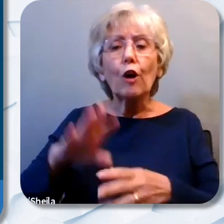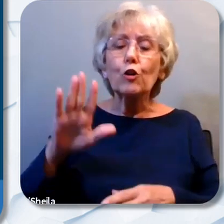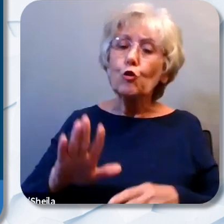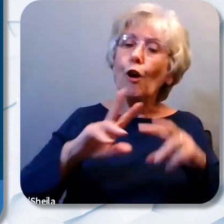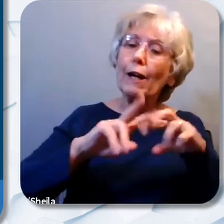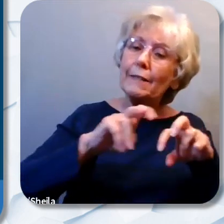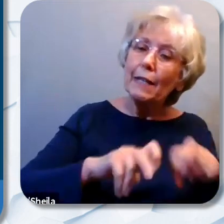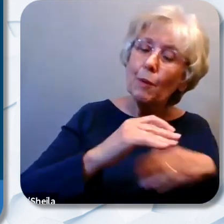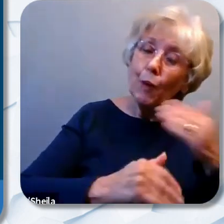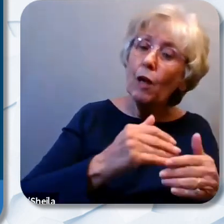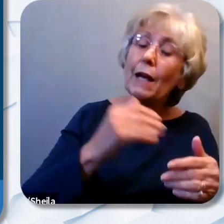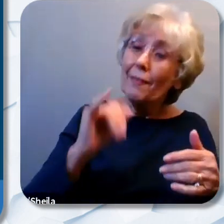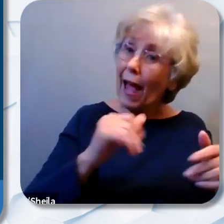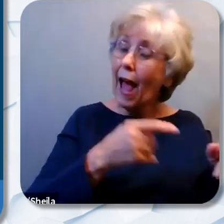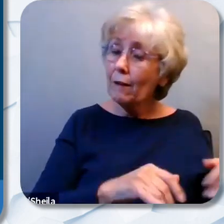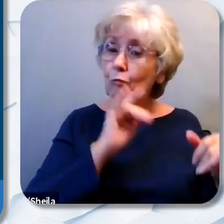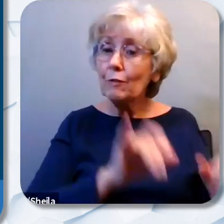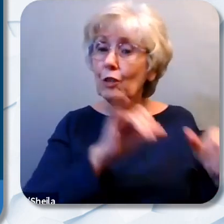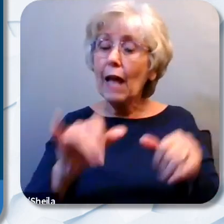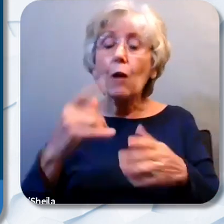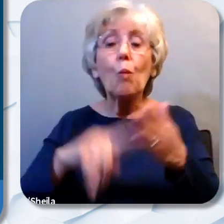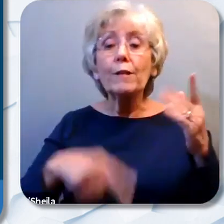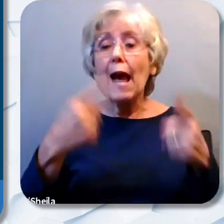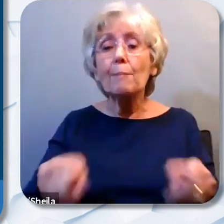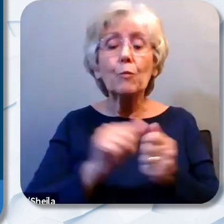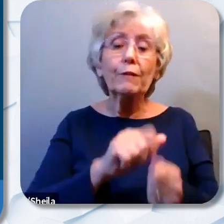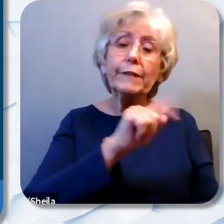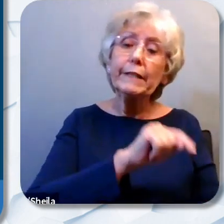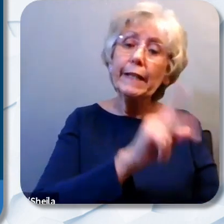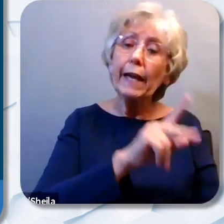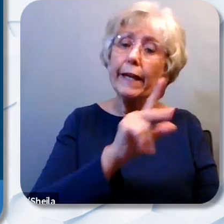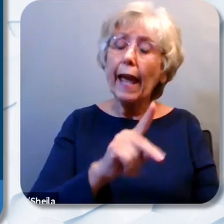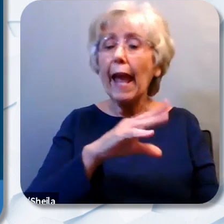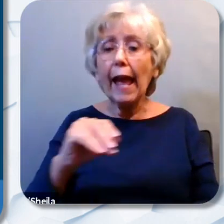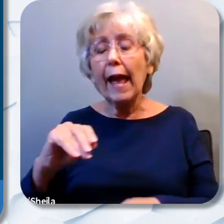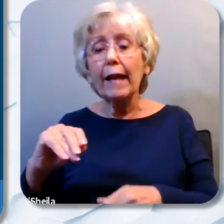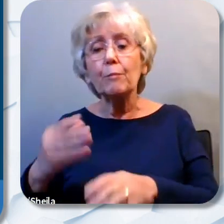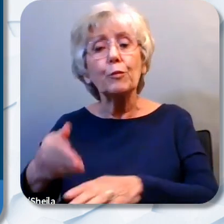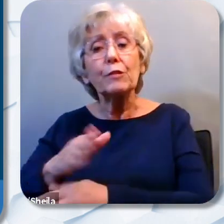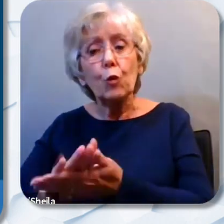happening in pk K first and second. This is a good time to start talking about So where are we in our